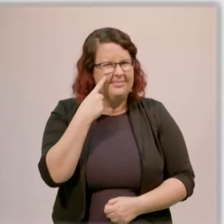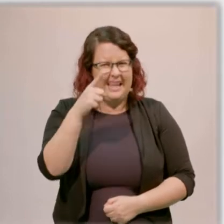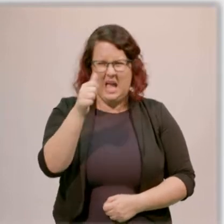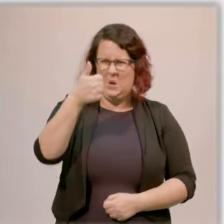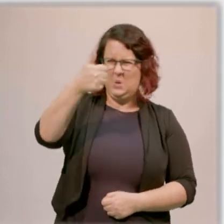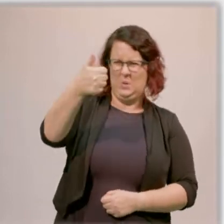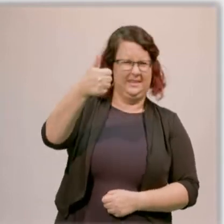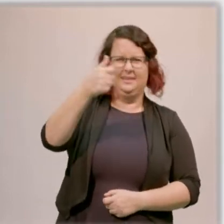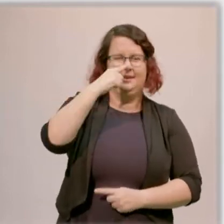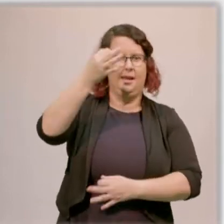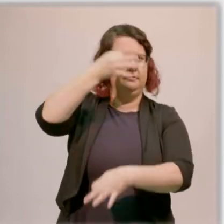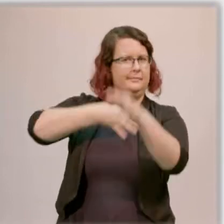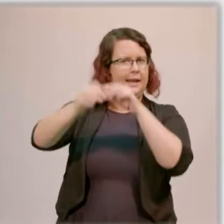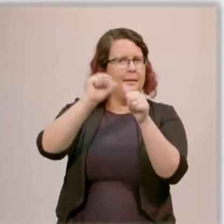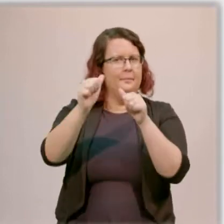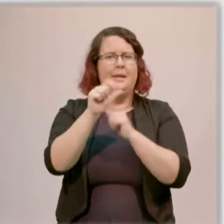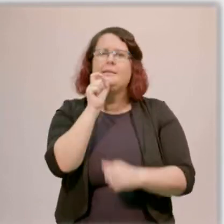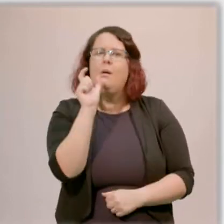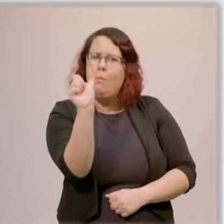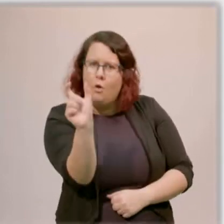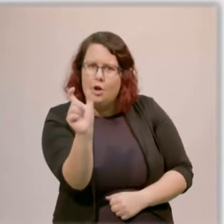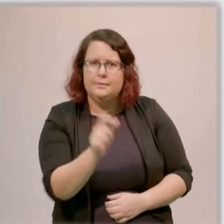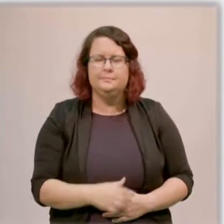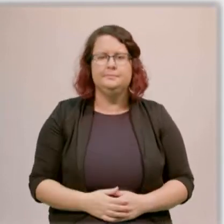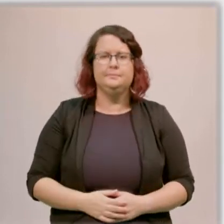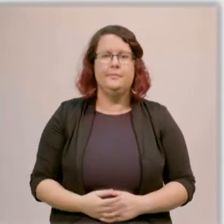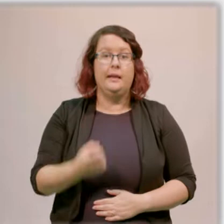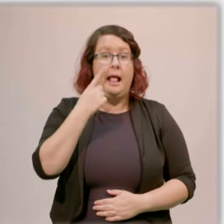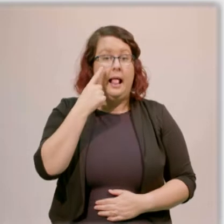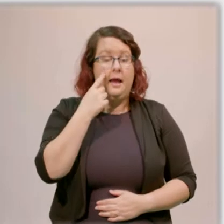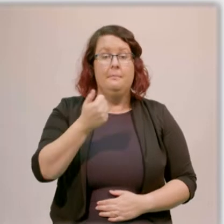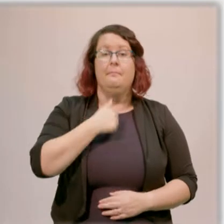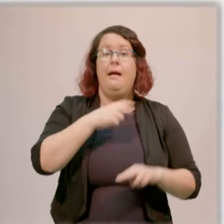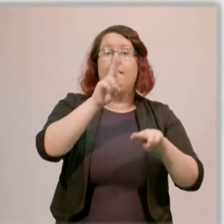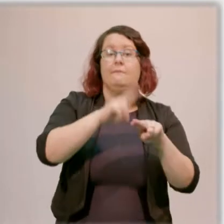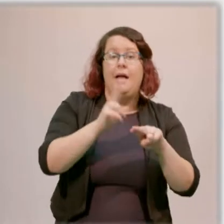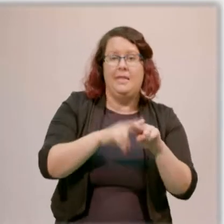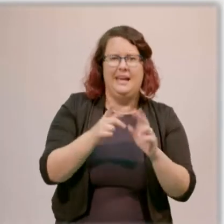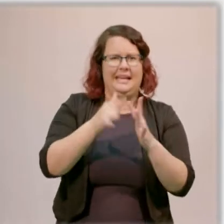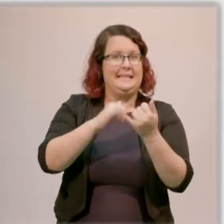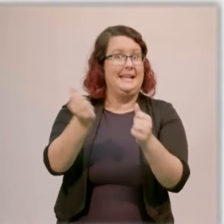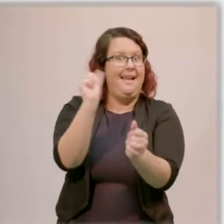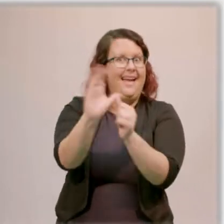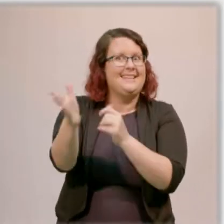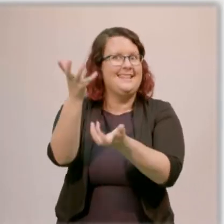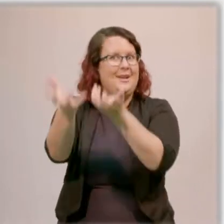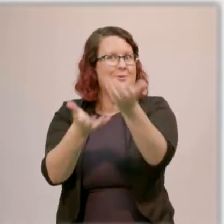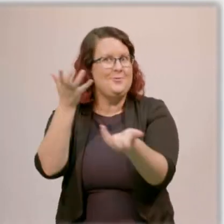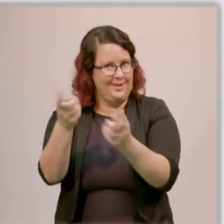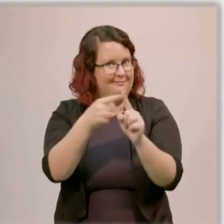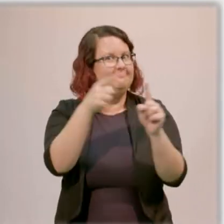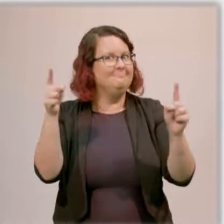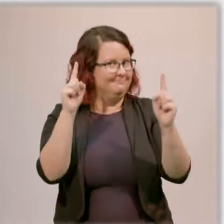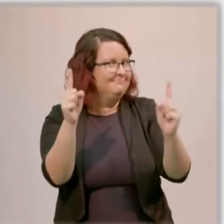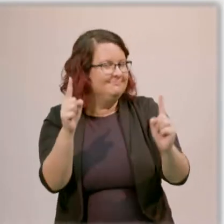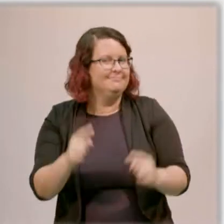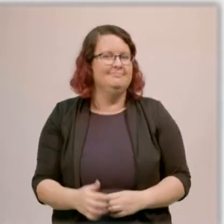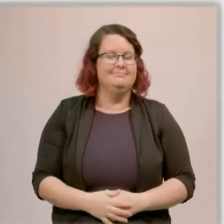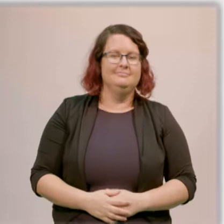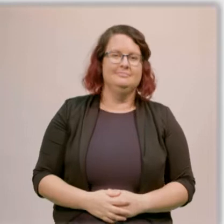we can do better than 'good' for an adjective. Let's try, "My father is an excellent cook."